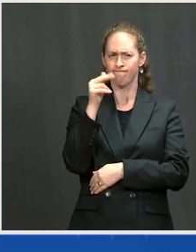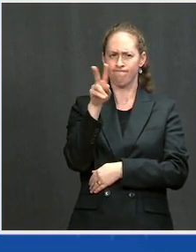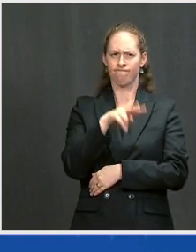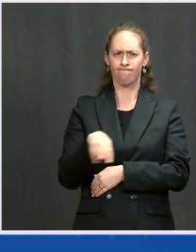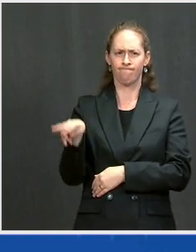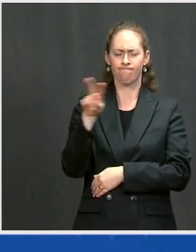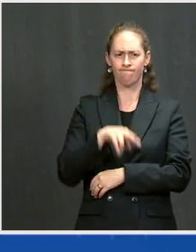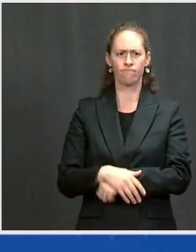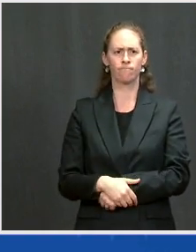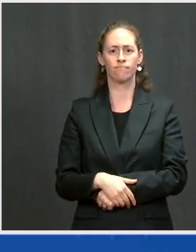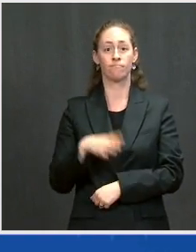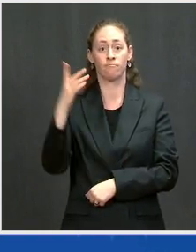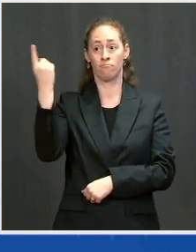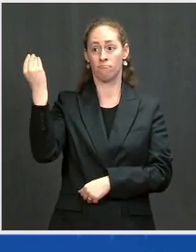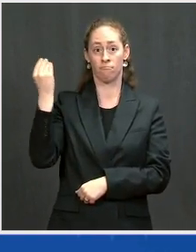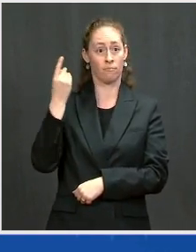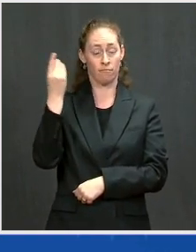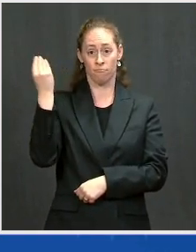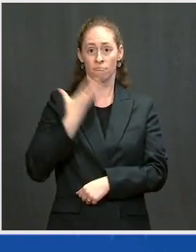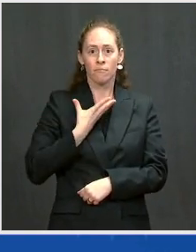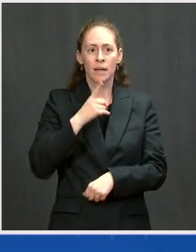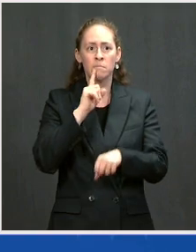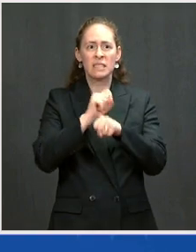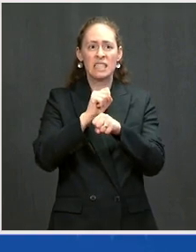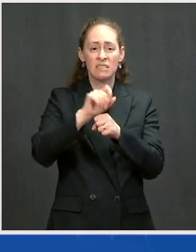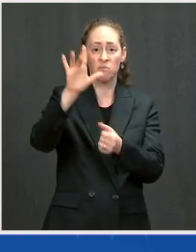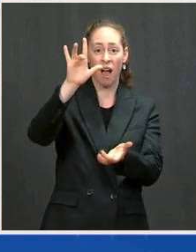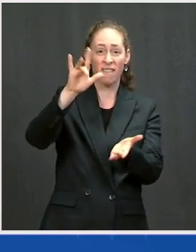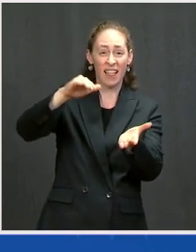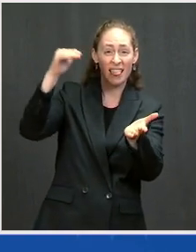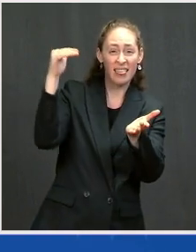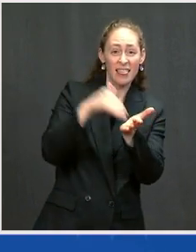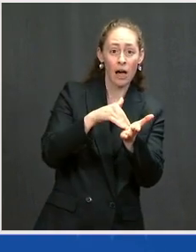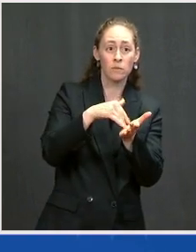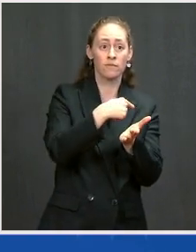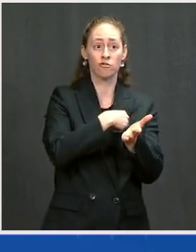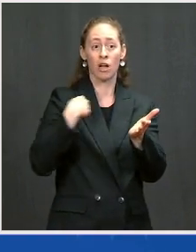outnumbering US and Korean forces 3-2.